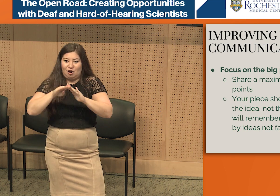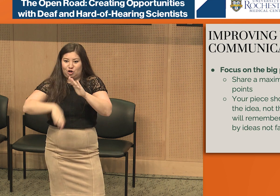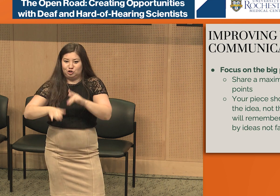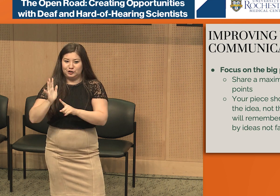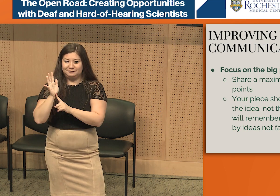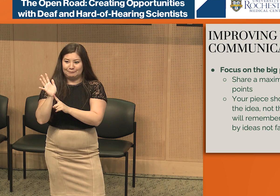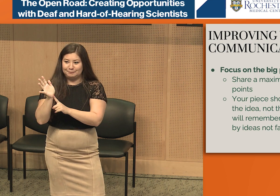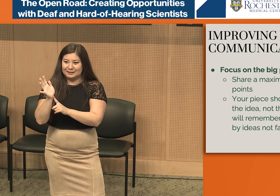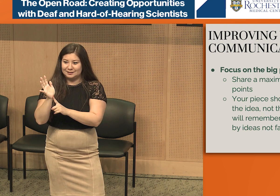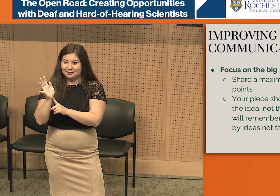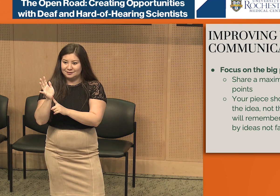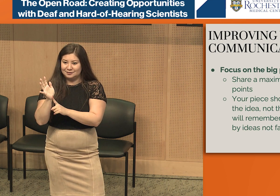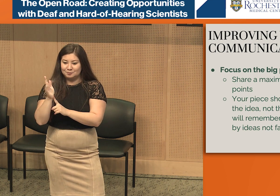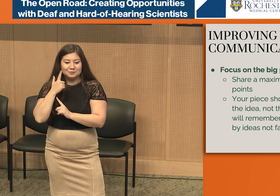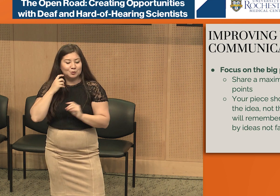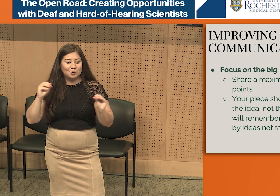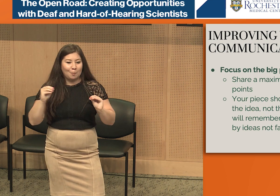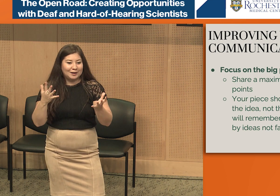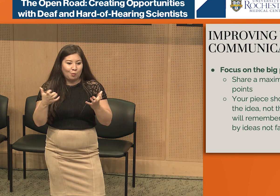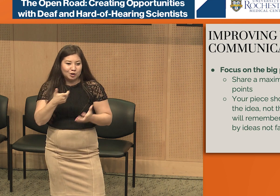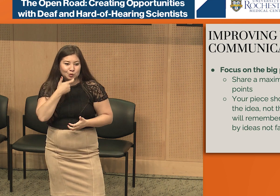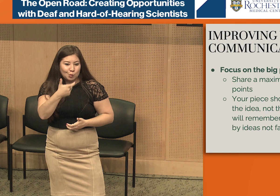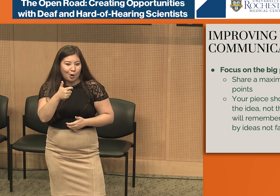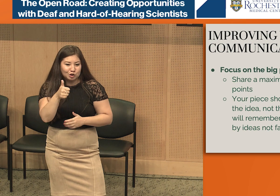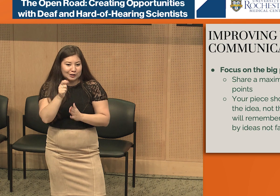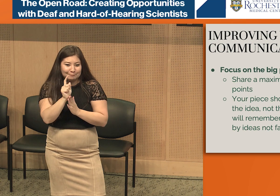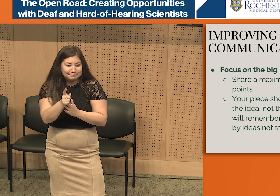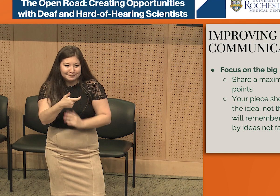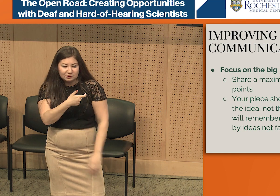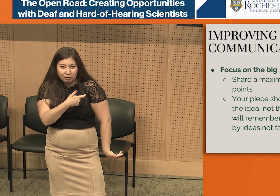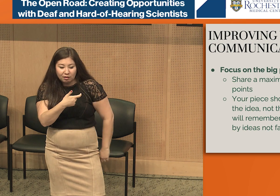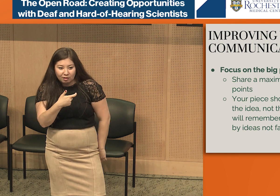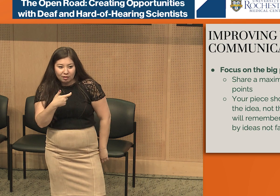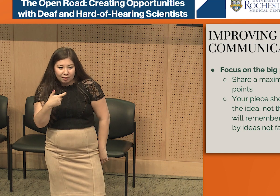And if you're making a video, a Deaf STEM video, keep it under 5 minutes, because people